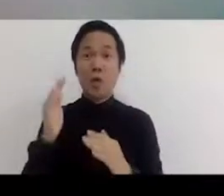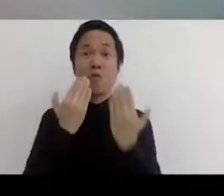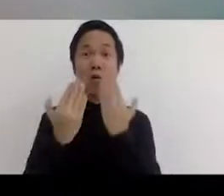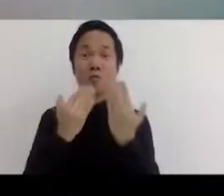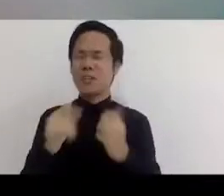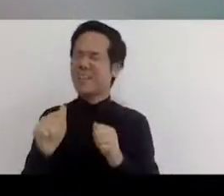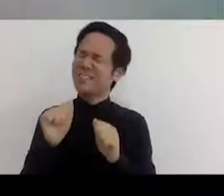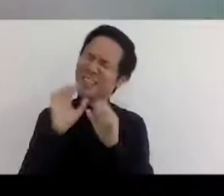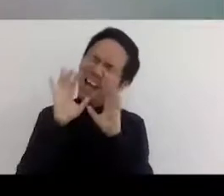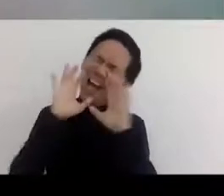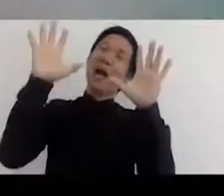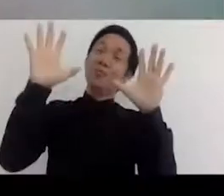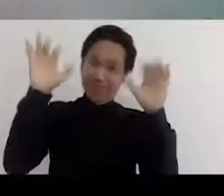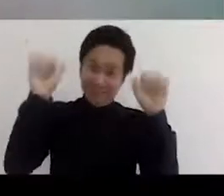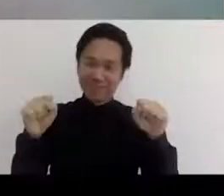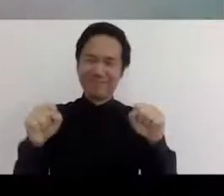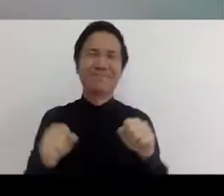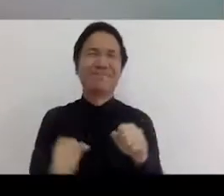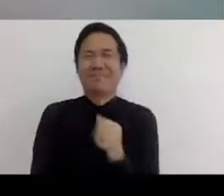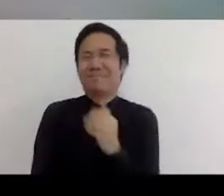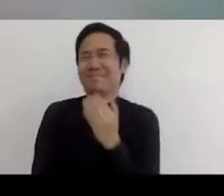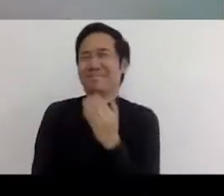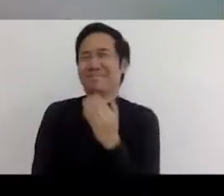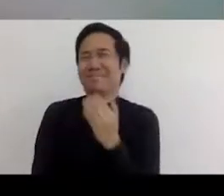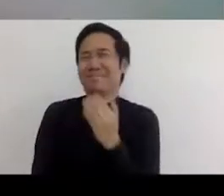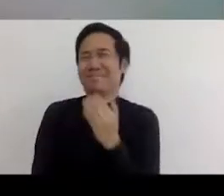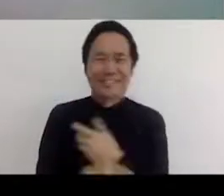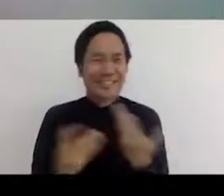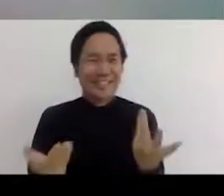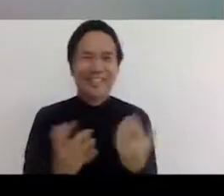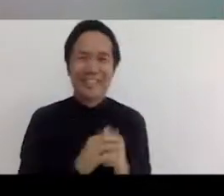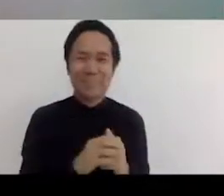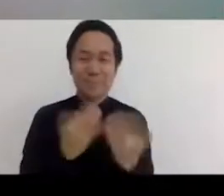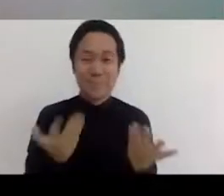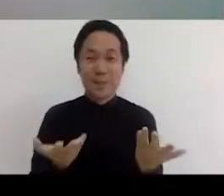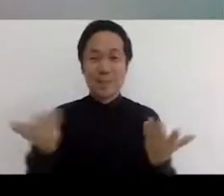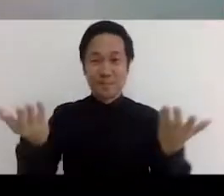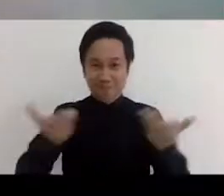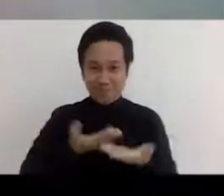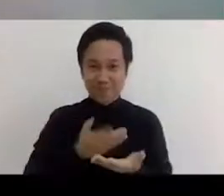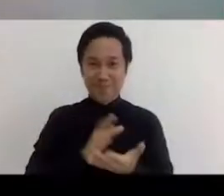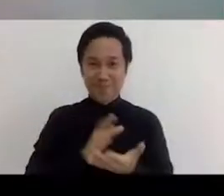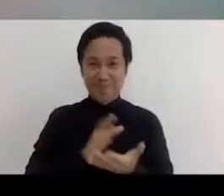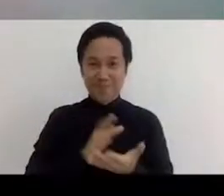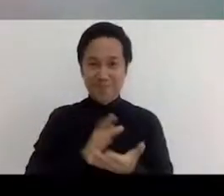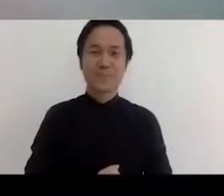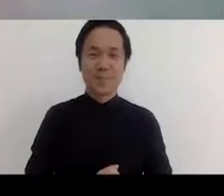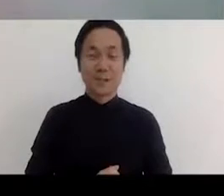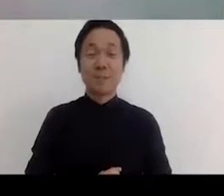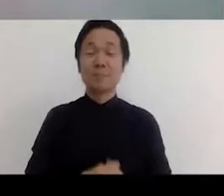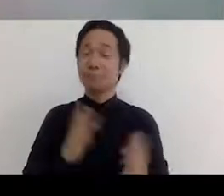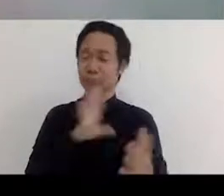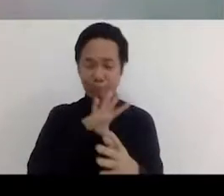But firstly, I would like to thank our distinguished panellists for your very rich insight to the various topics.